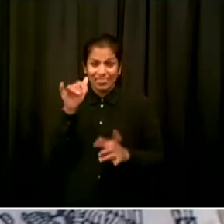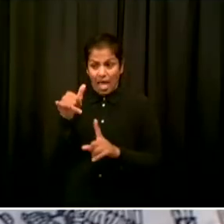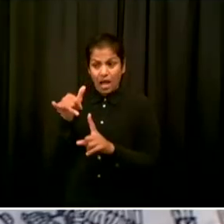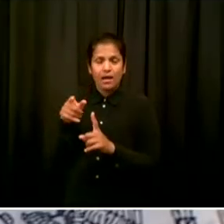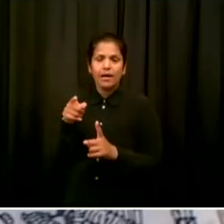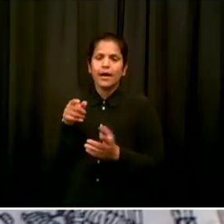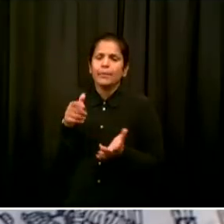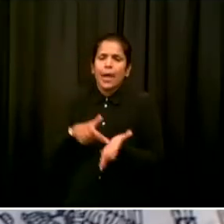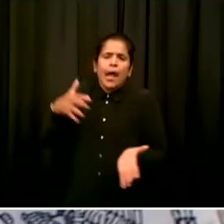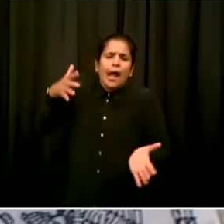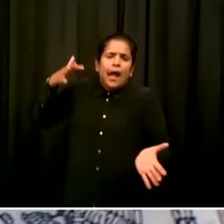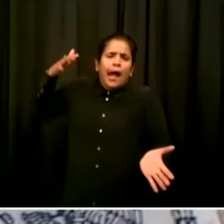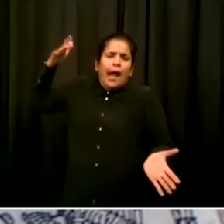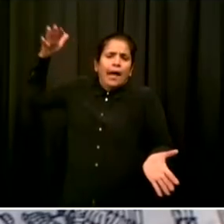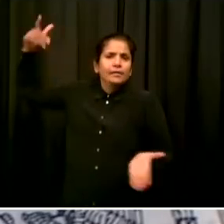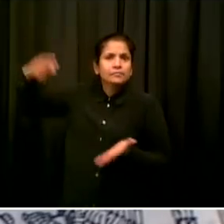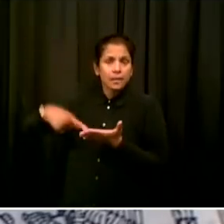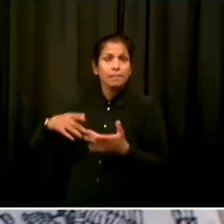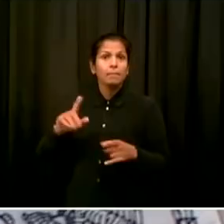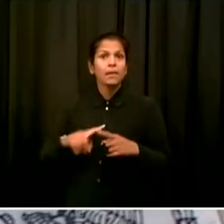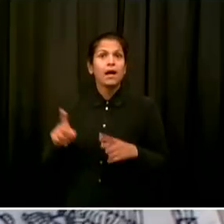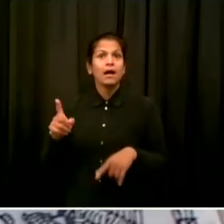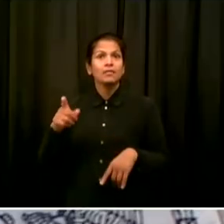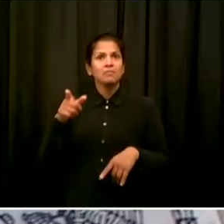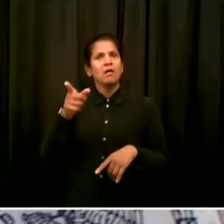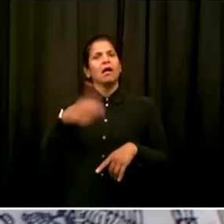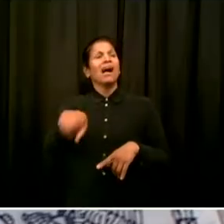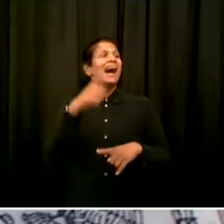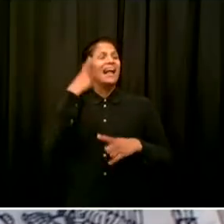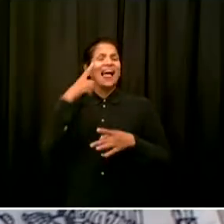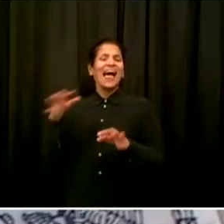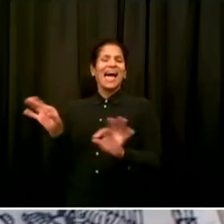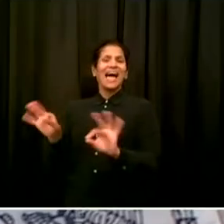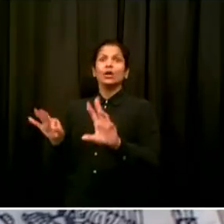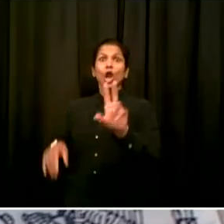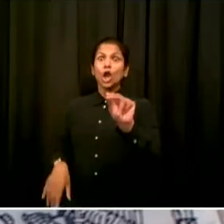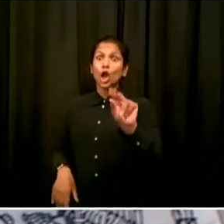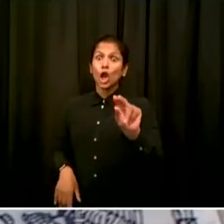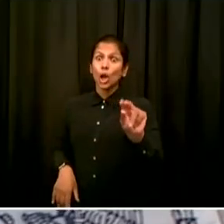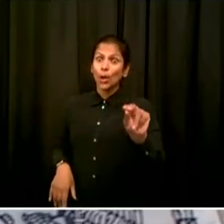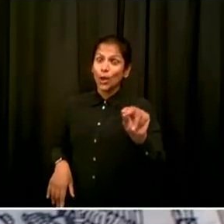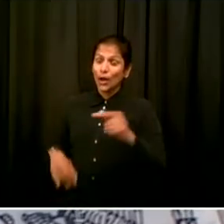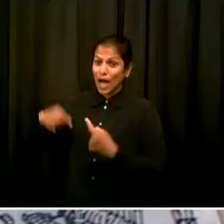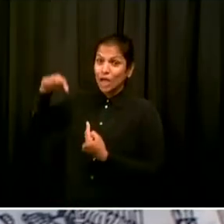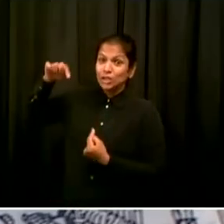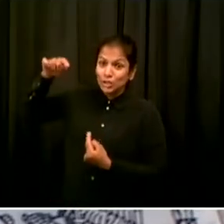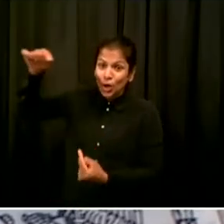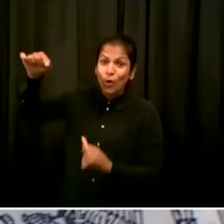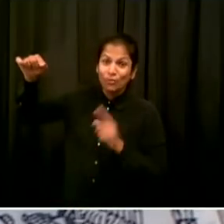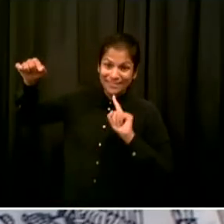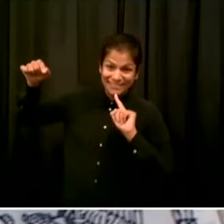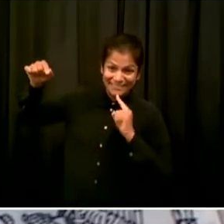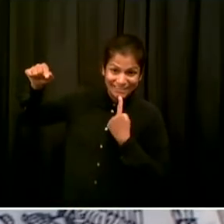WHEN WE TALK ABOUT TORNADO WARNINGS, THAT IS SUCH A RARE THING IN NEW